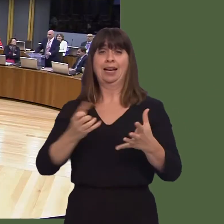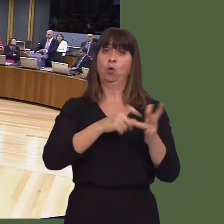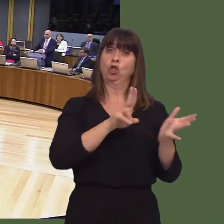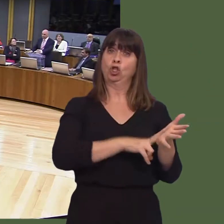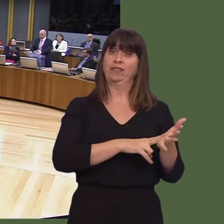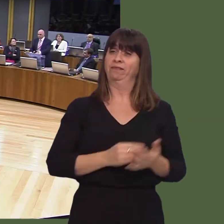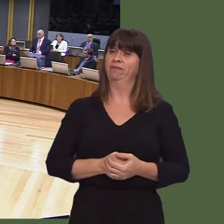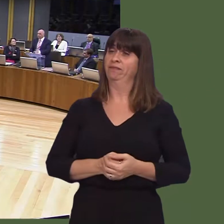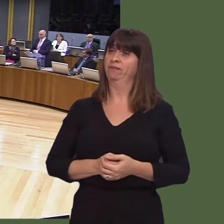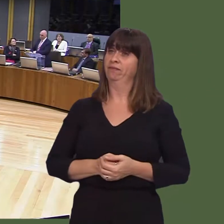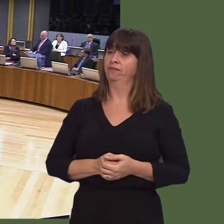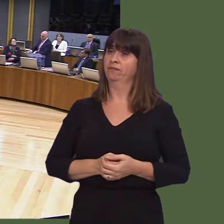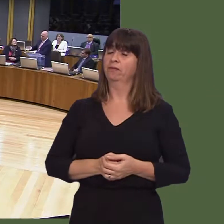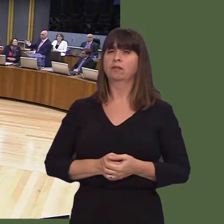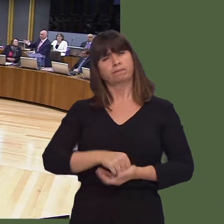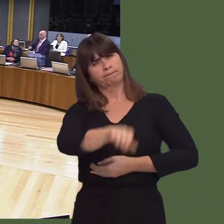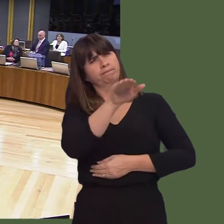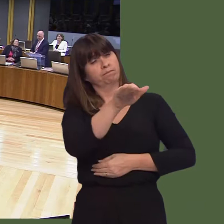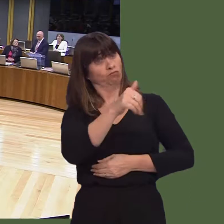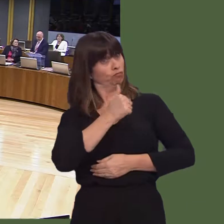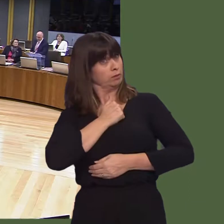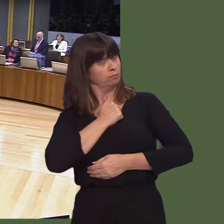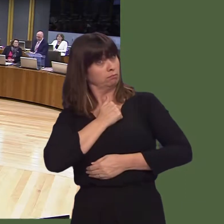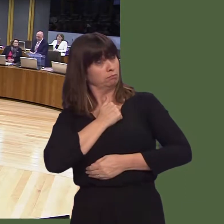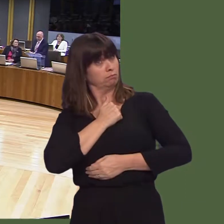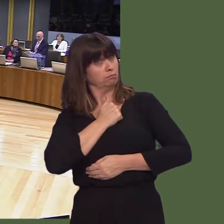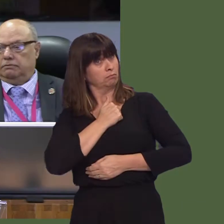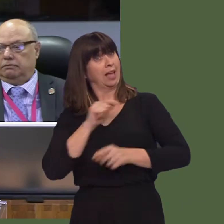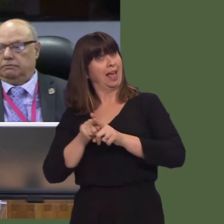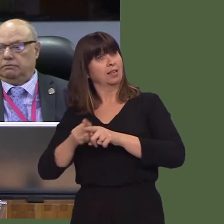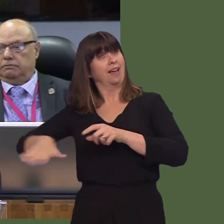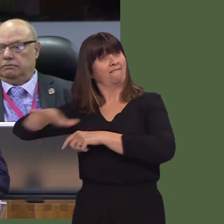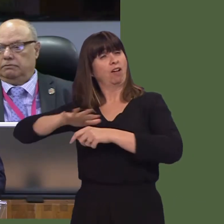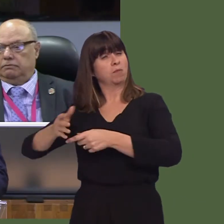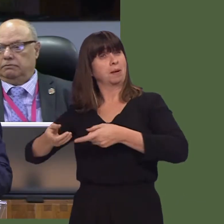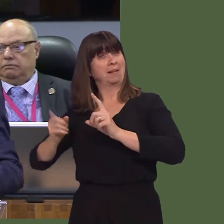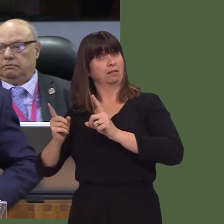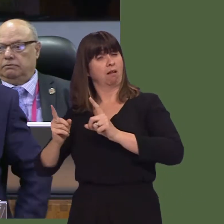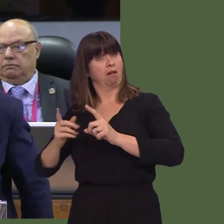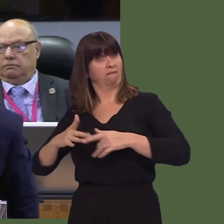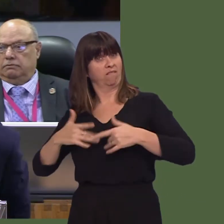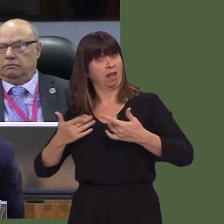Leader of the house, do you agree with me and the Minister for Environment that the current local government settlement is fundamentally unfair?